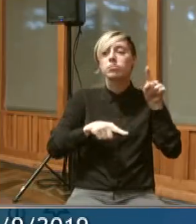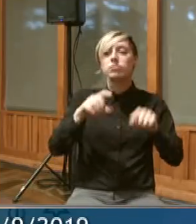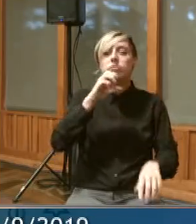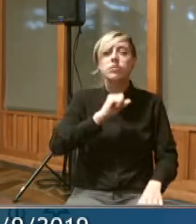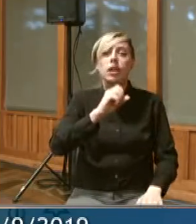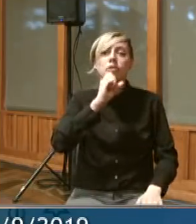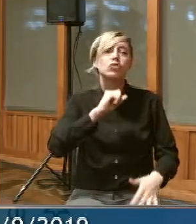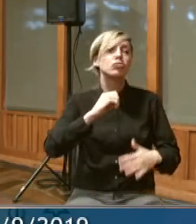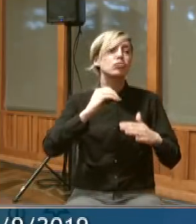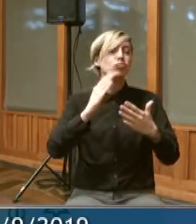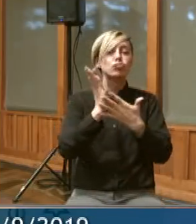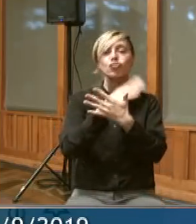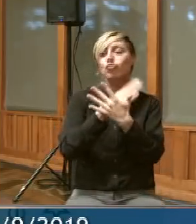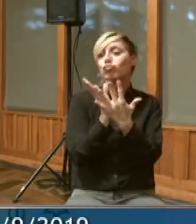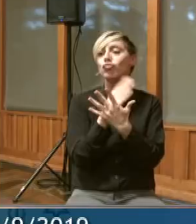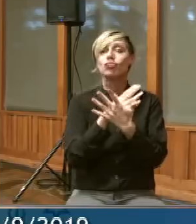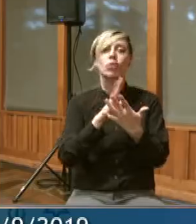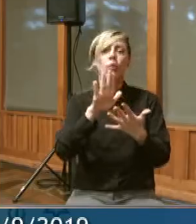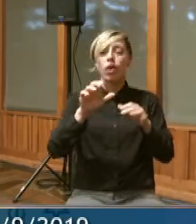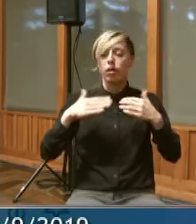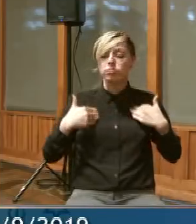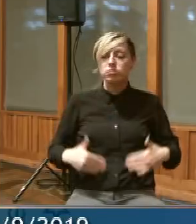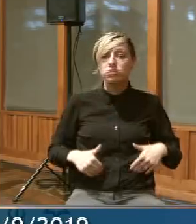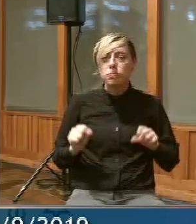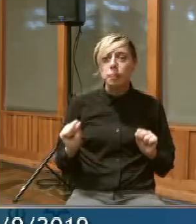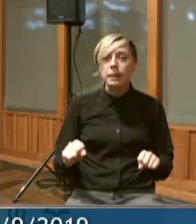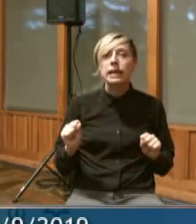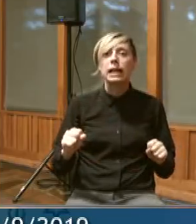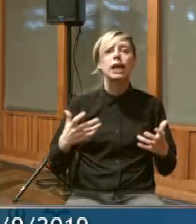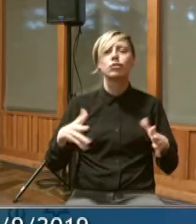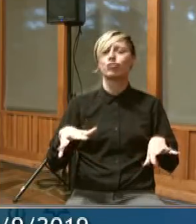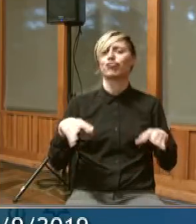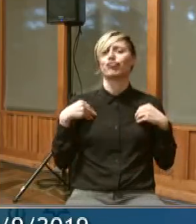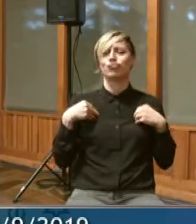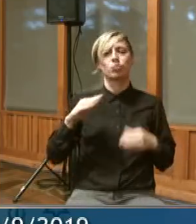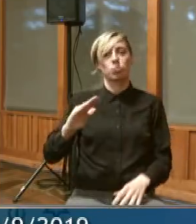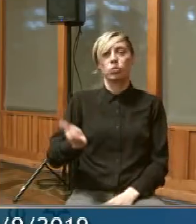AND LESS TRAFFIC CONGESTION. IT'S A GREAT PLACE FOR PEOPLE OF ALL ABILITIES AND ALL AGES TO BE